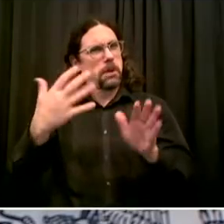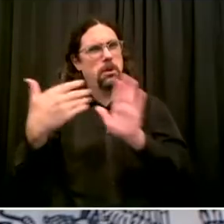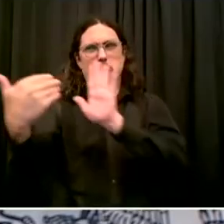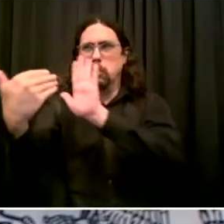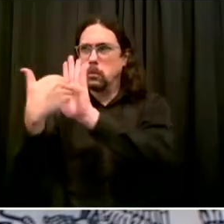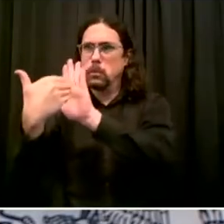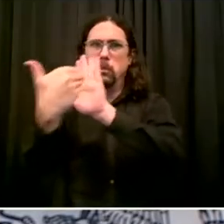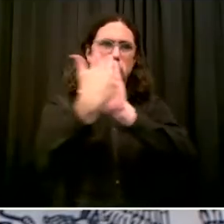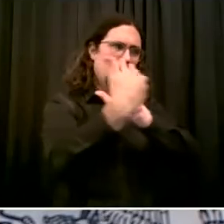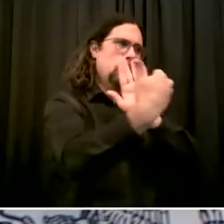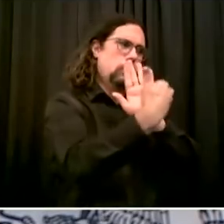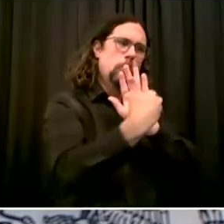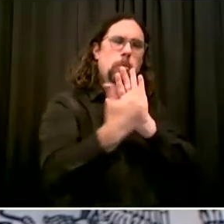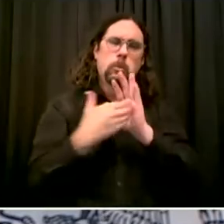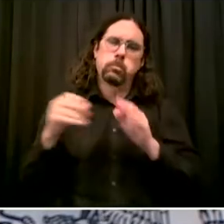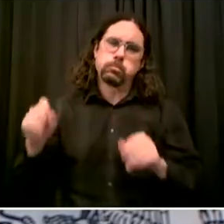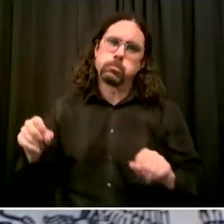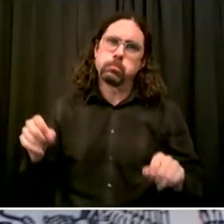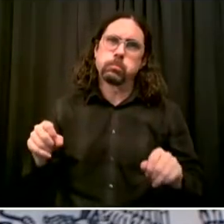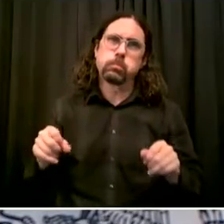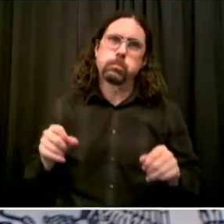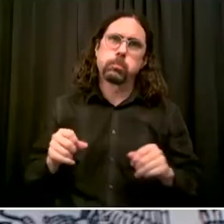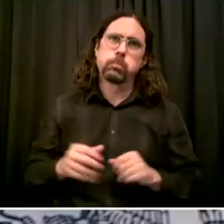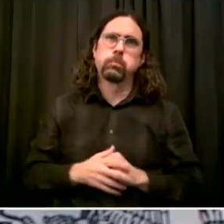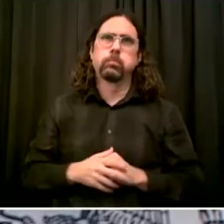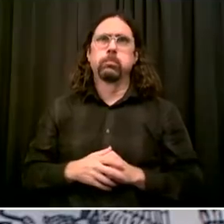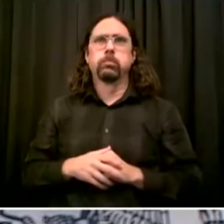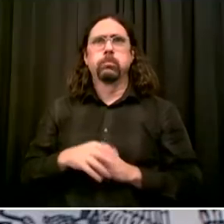CITY AND THE VARIOUS LSUAWITS THAT THE CITY